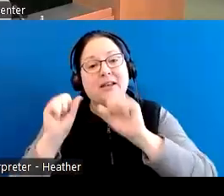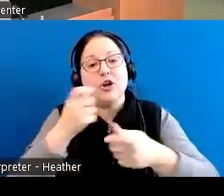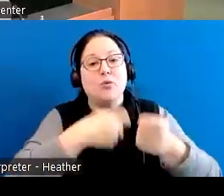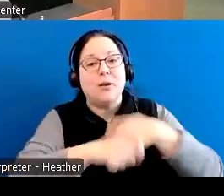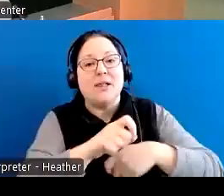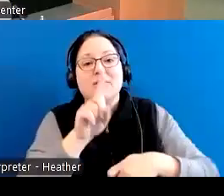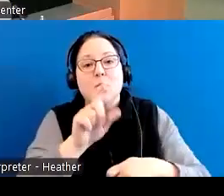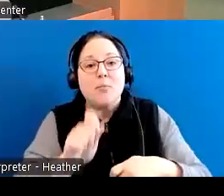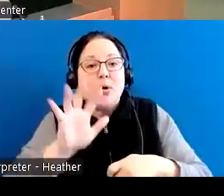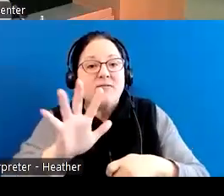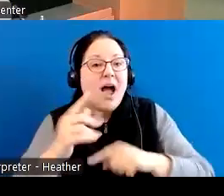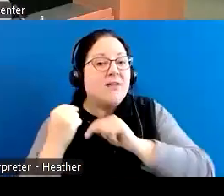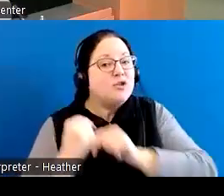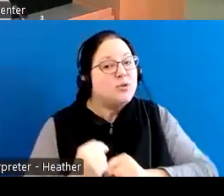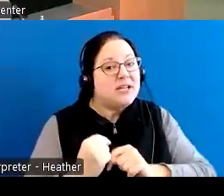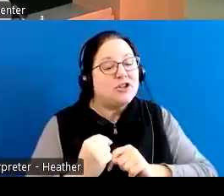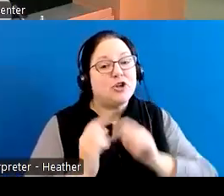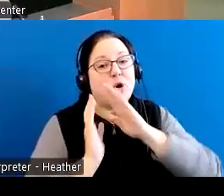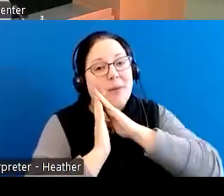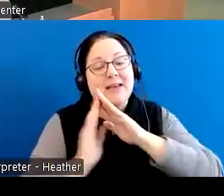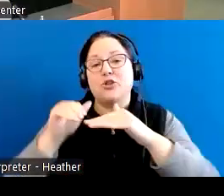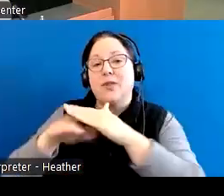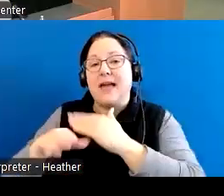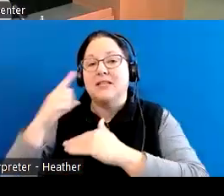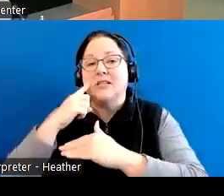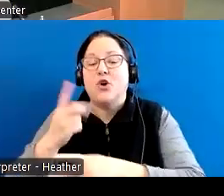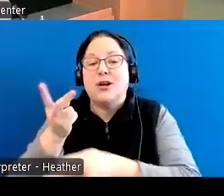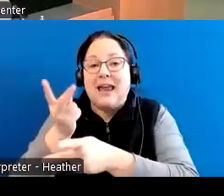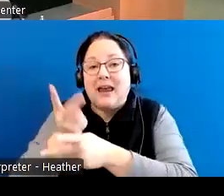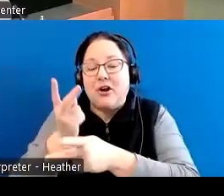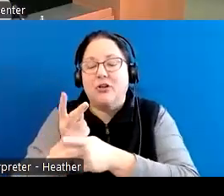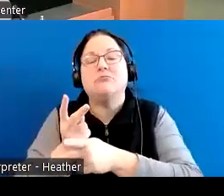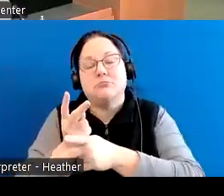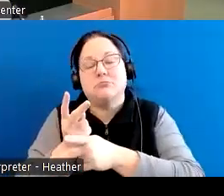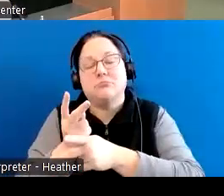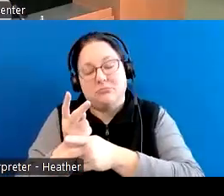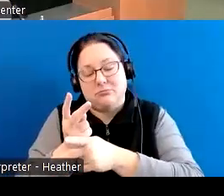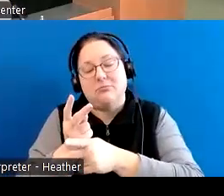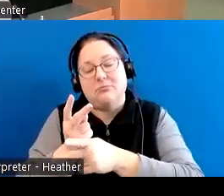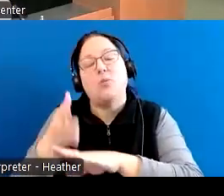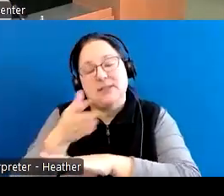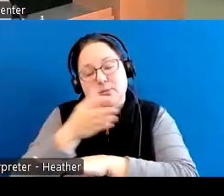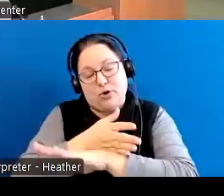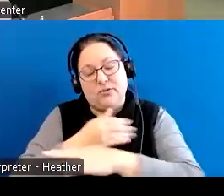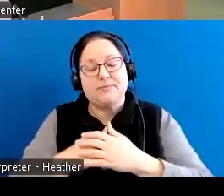traditional inpatient beds. So the access to care was greatly um improved. And I think the